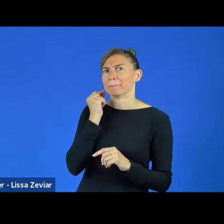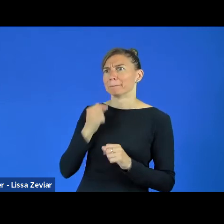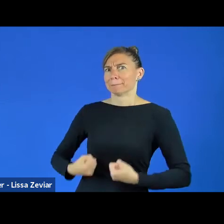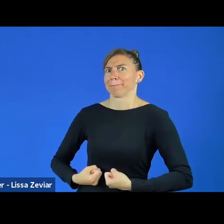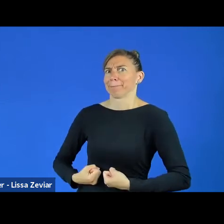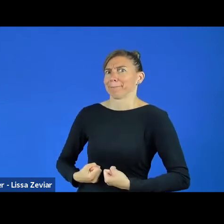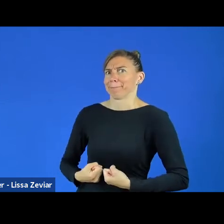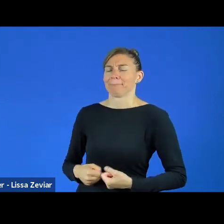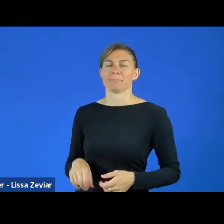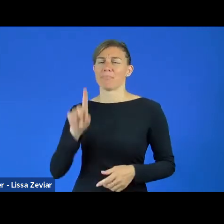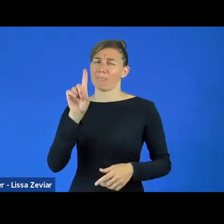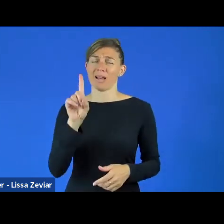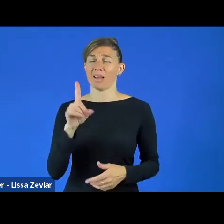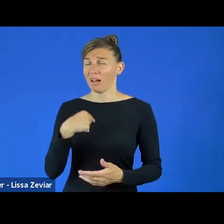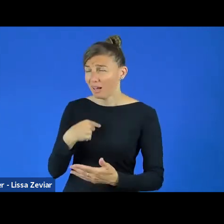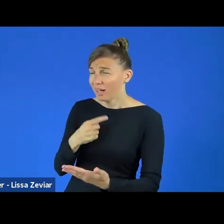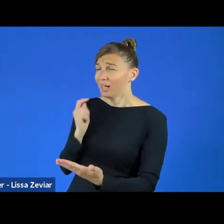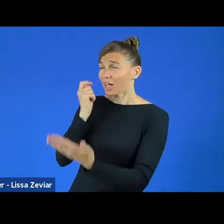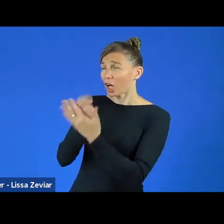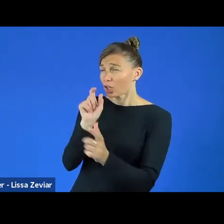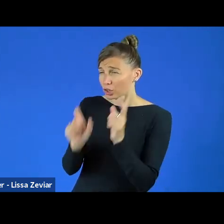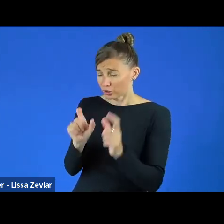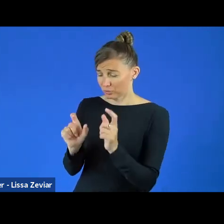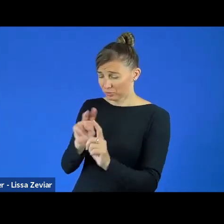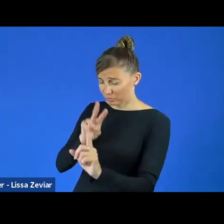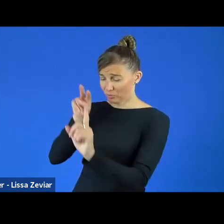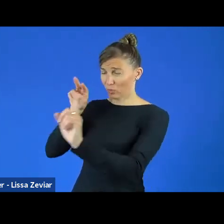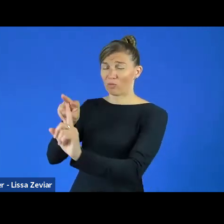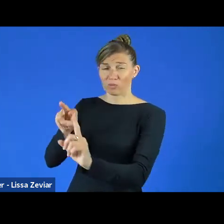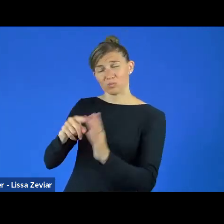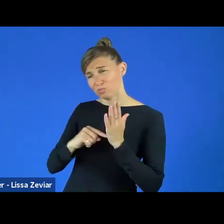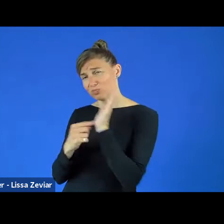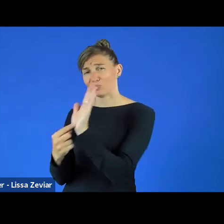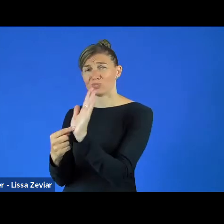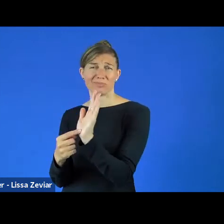when we represent consumers and persons with disabilities. Next.